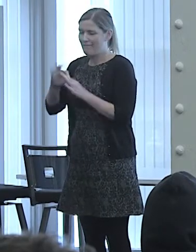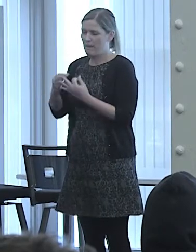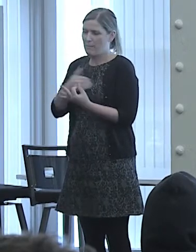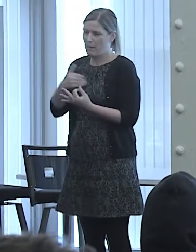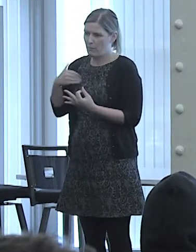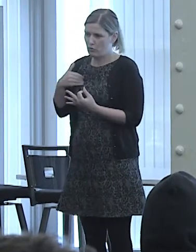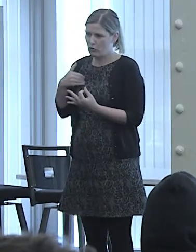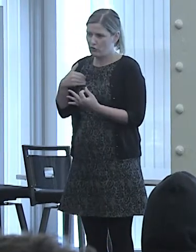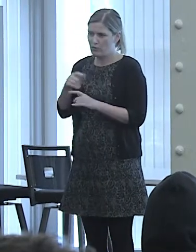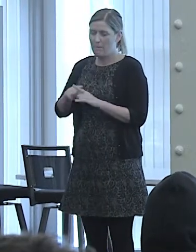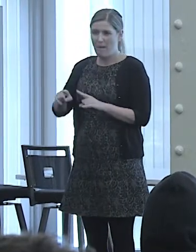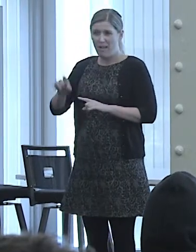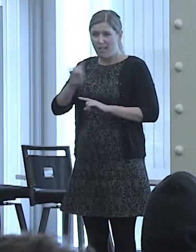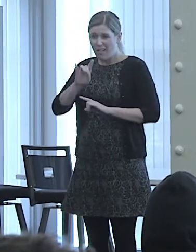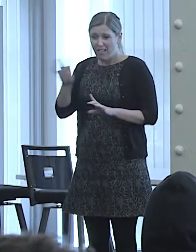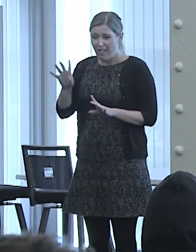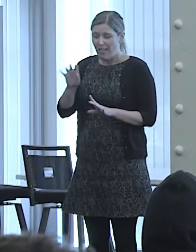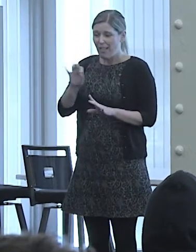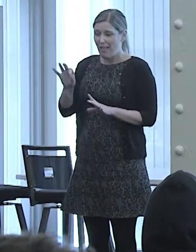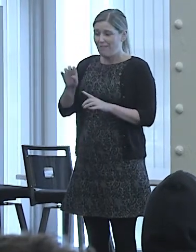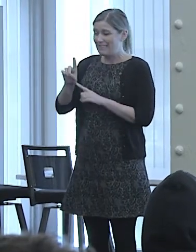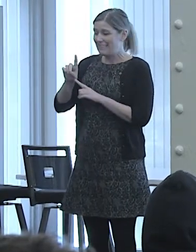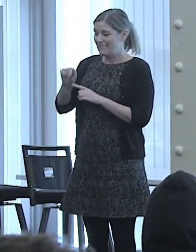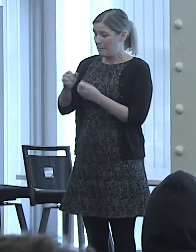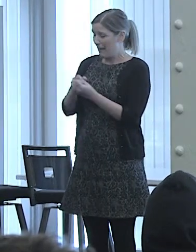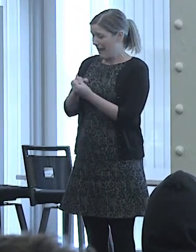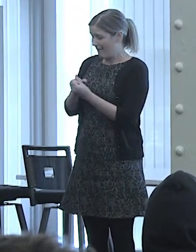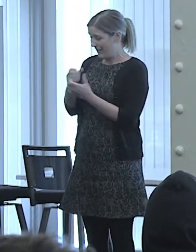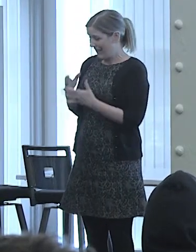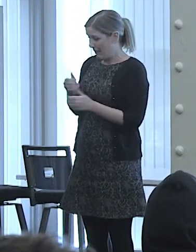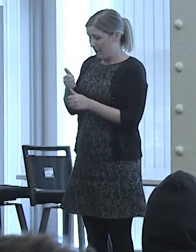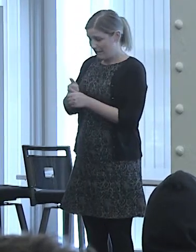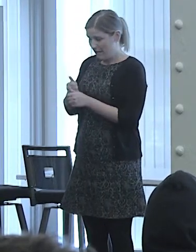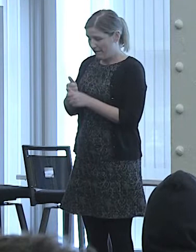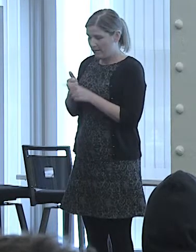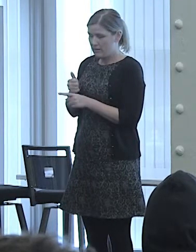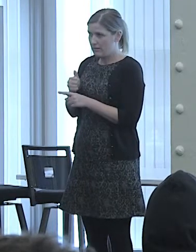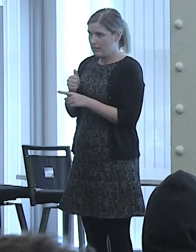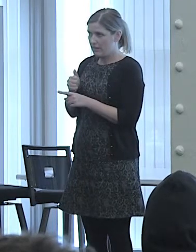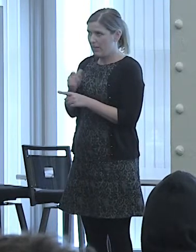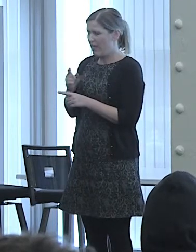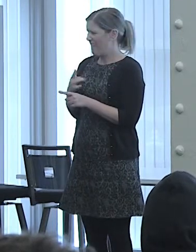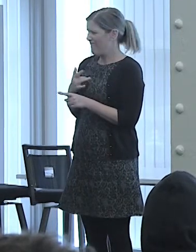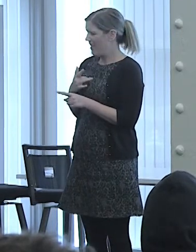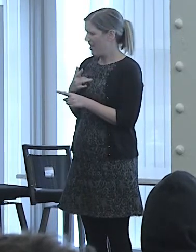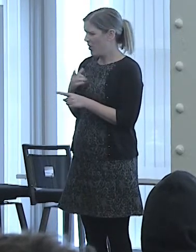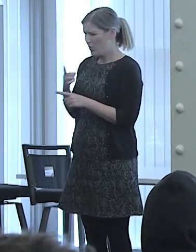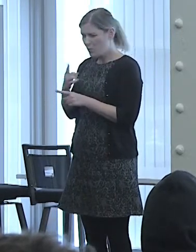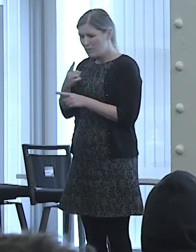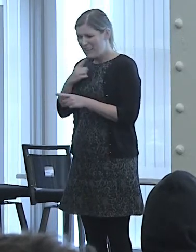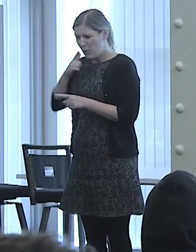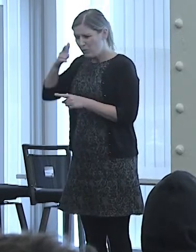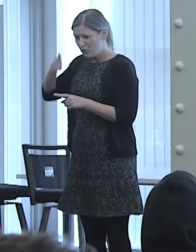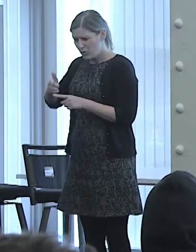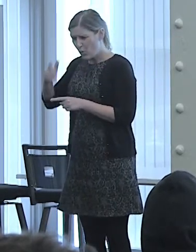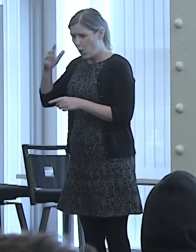But the horror of most disability advocates to this, not us, I hope, was how dare you would say you would shoot an autistic person,